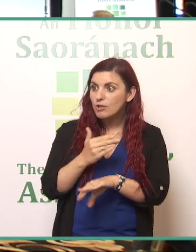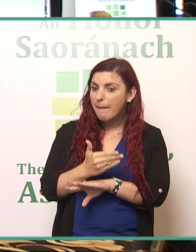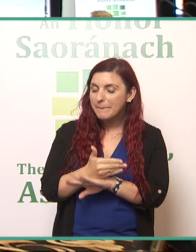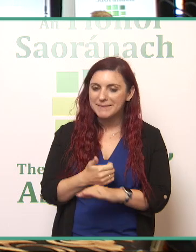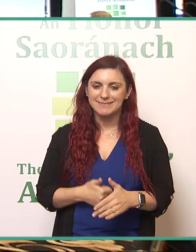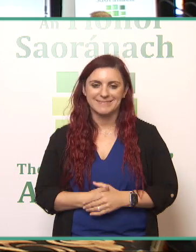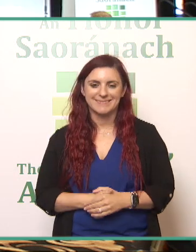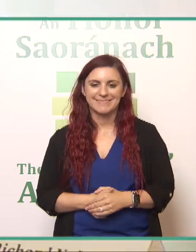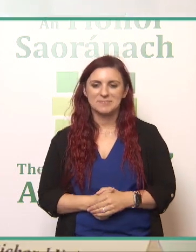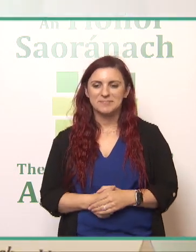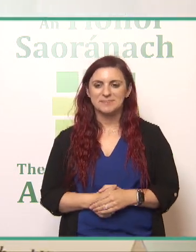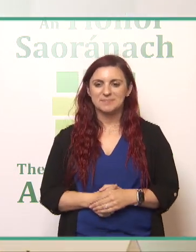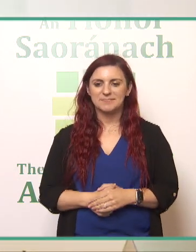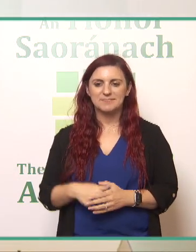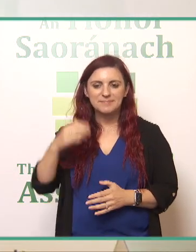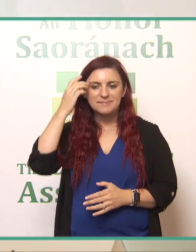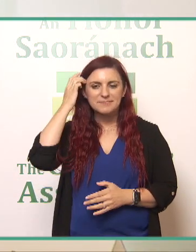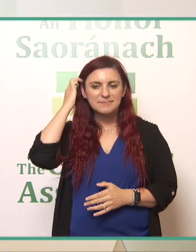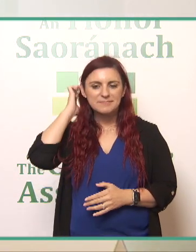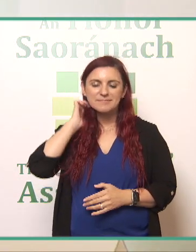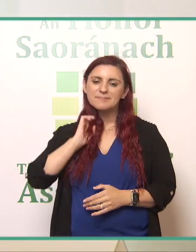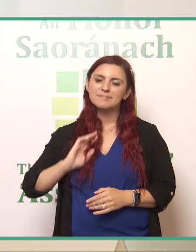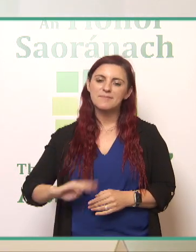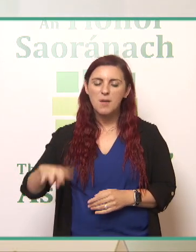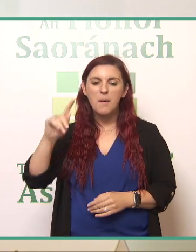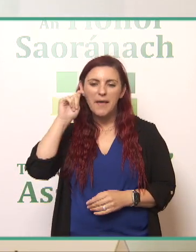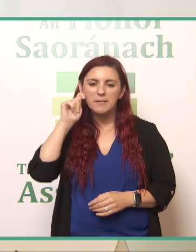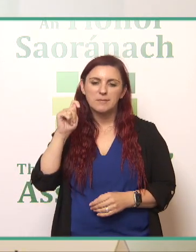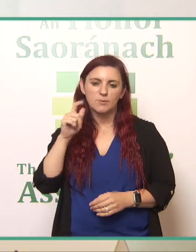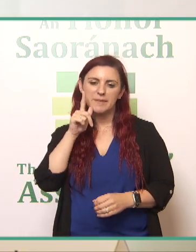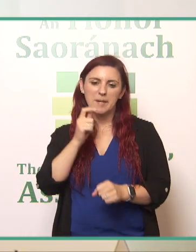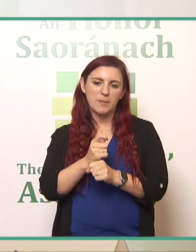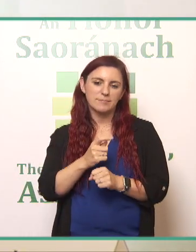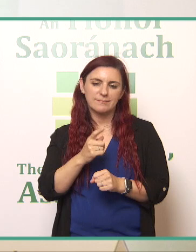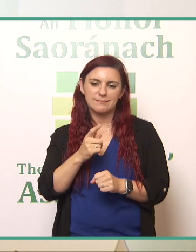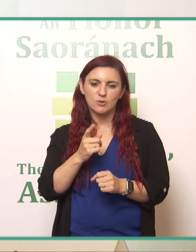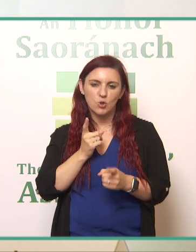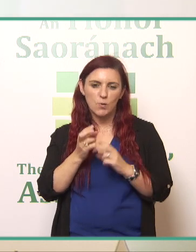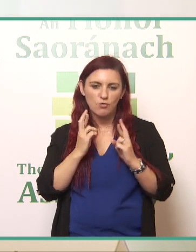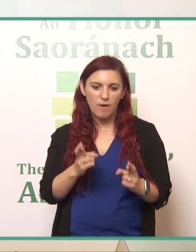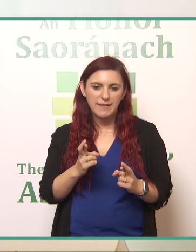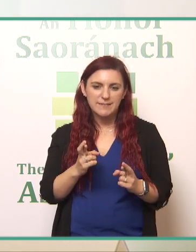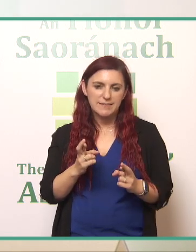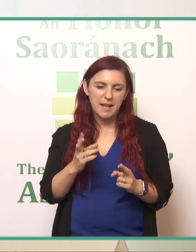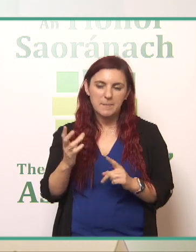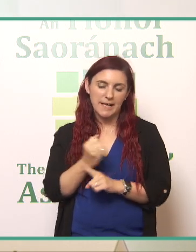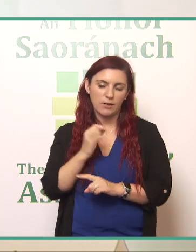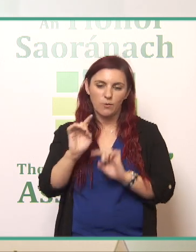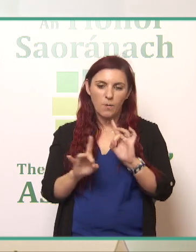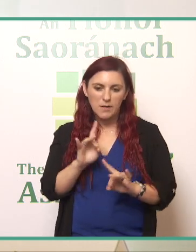Look, I think. In terms of doing it right in the 80s. I'm taking your question and coming from misinterpreting it